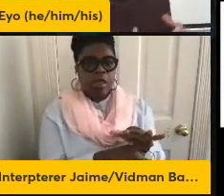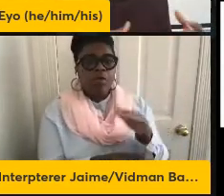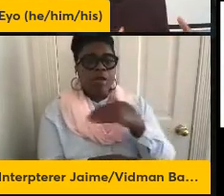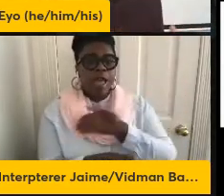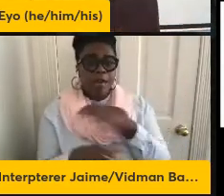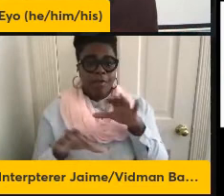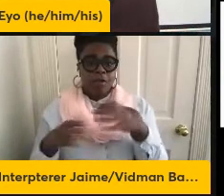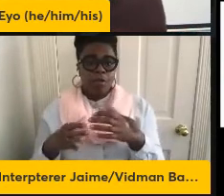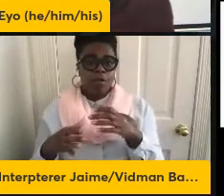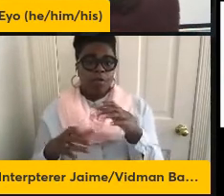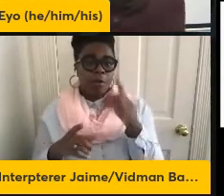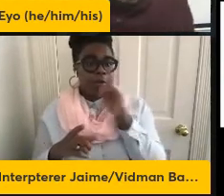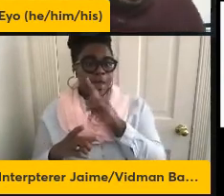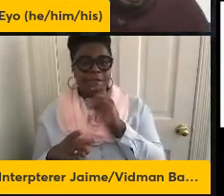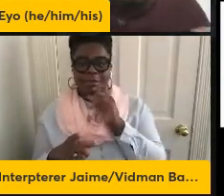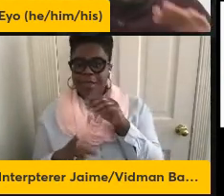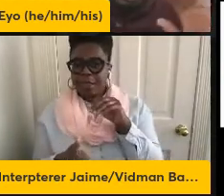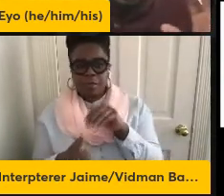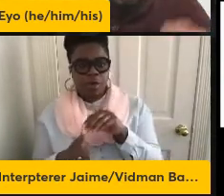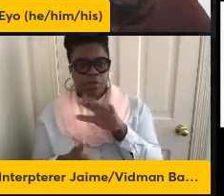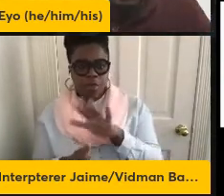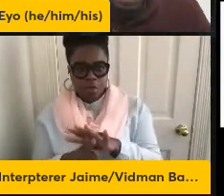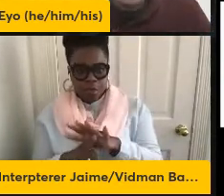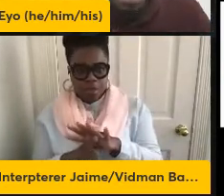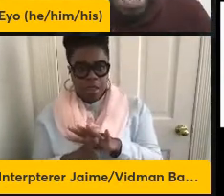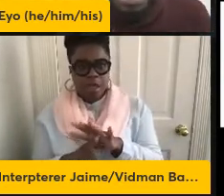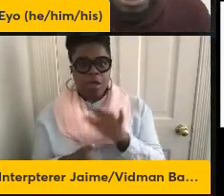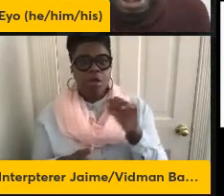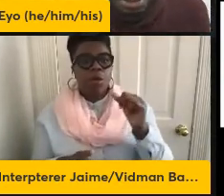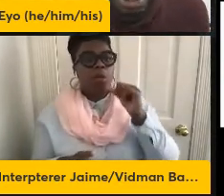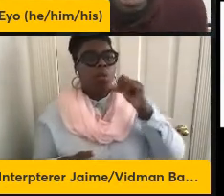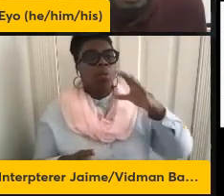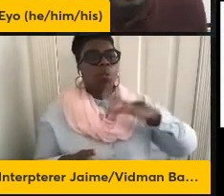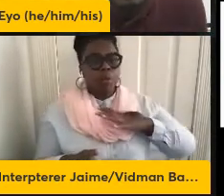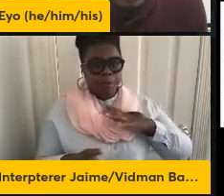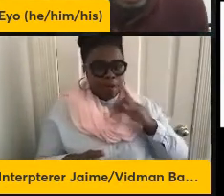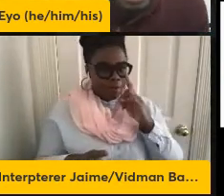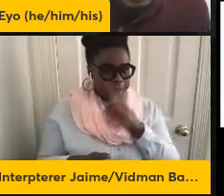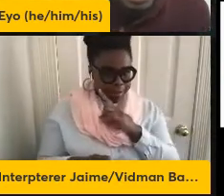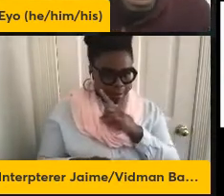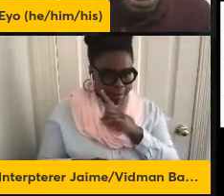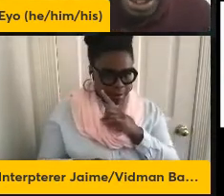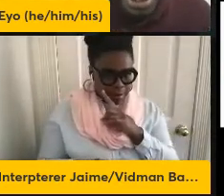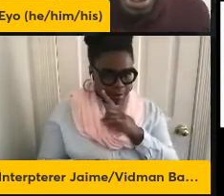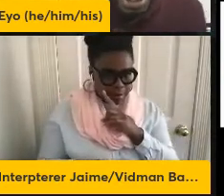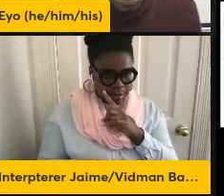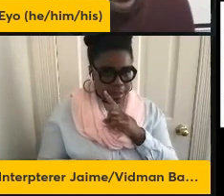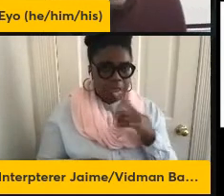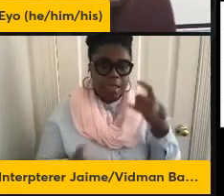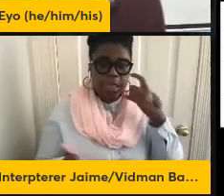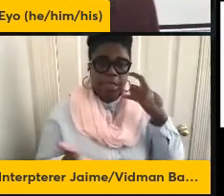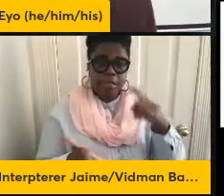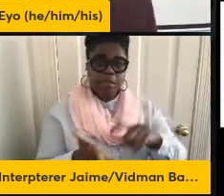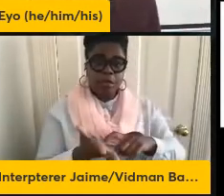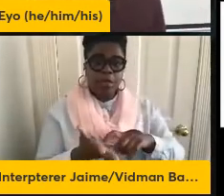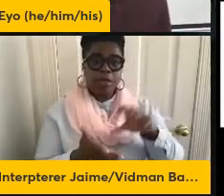knife condition. And in this case, we're looking at only female mice at this point. And then he looked at C four C fours is a